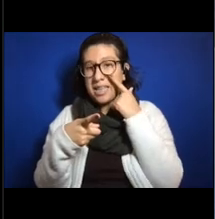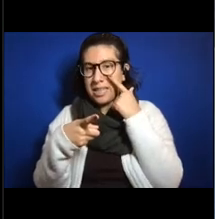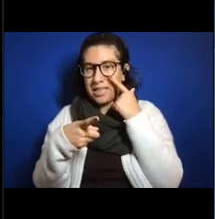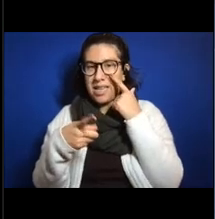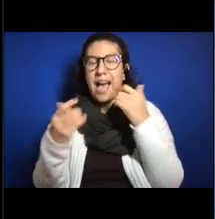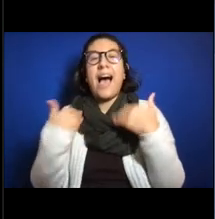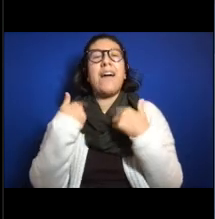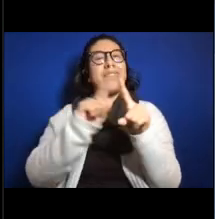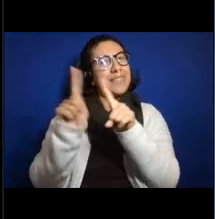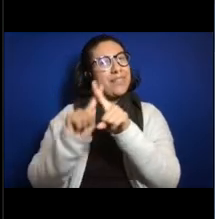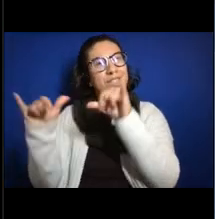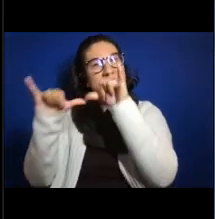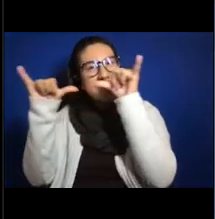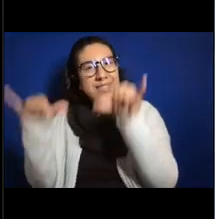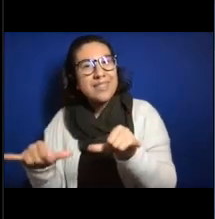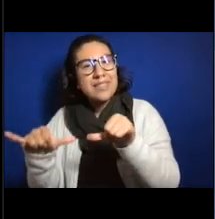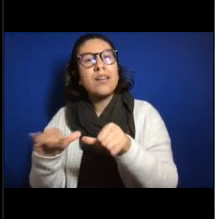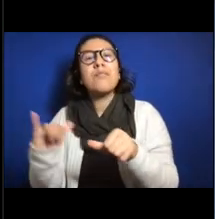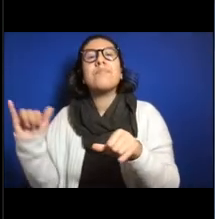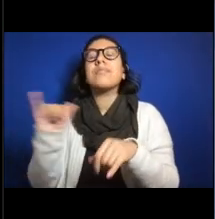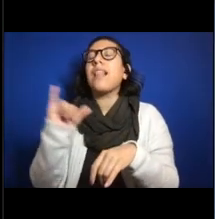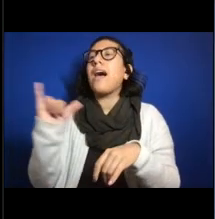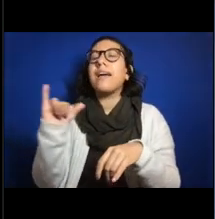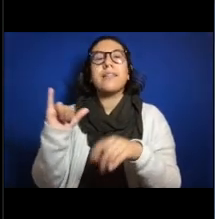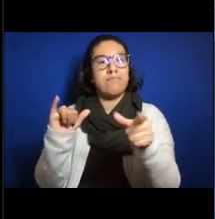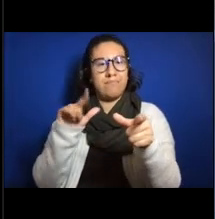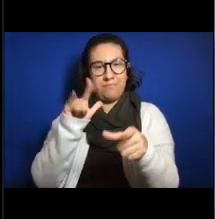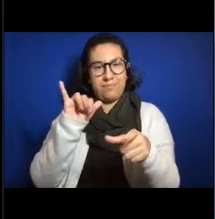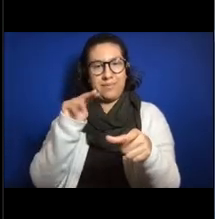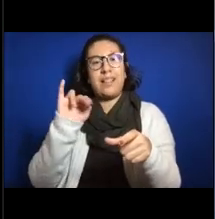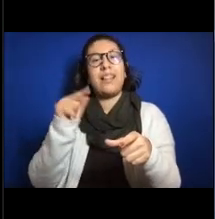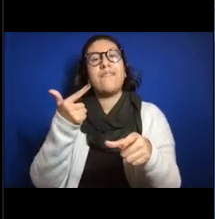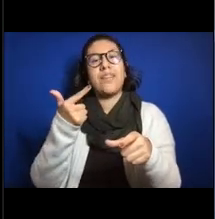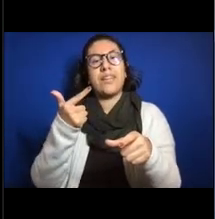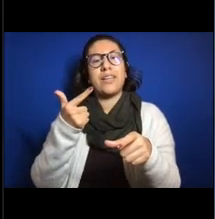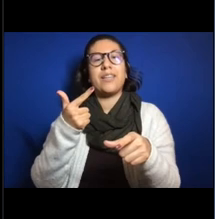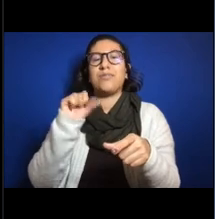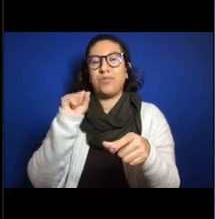as living shorelines could be implemented. For example, here at the mouth of the LOI